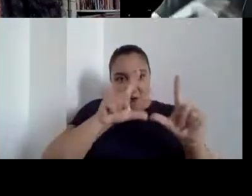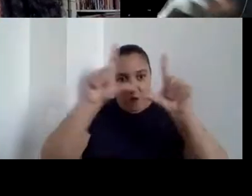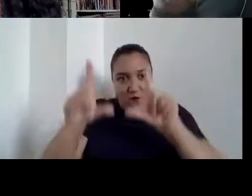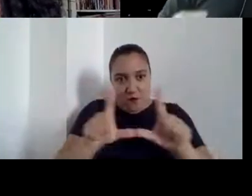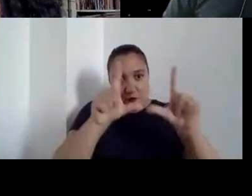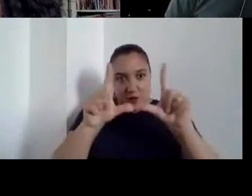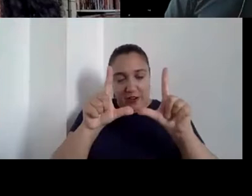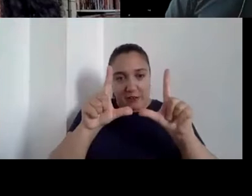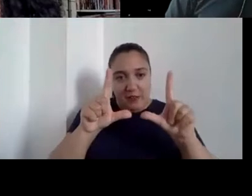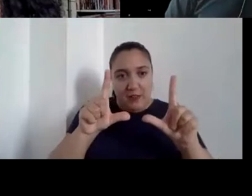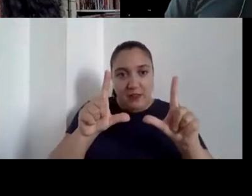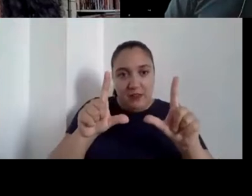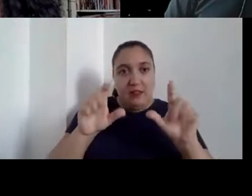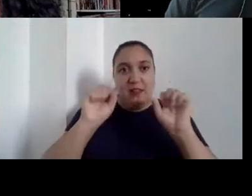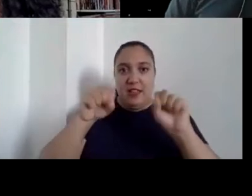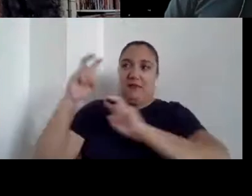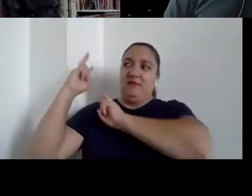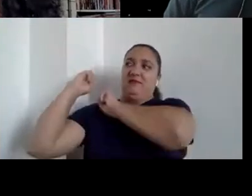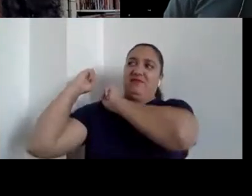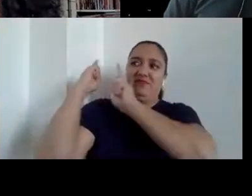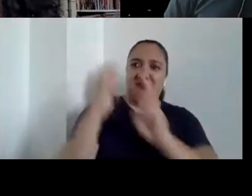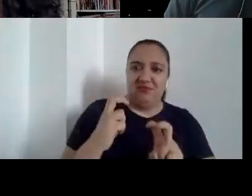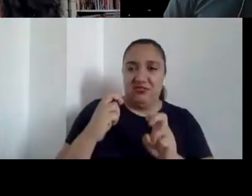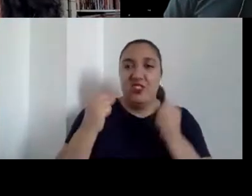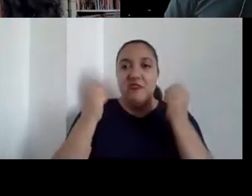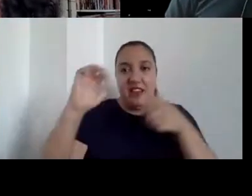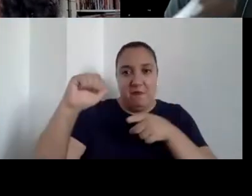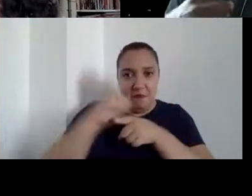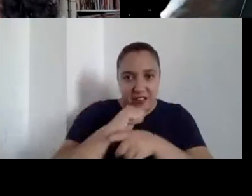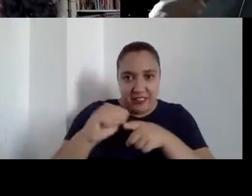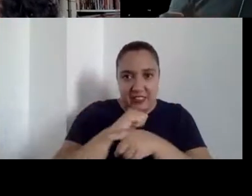so many of these practices and histories that can only be learned